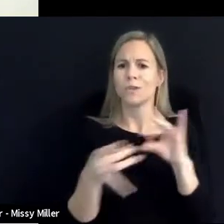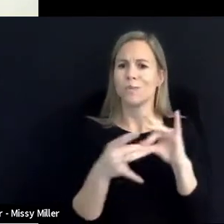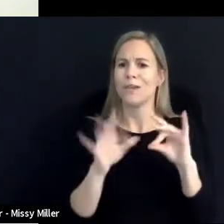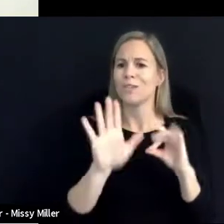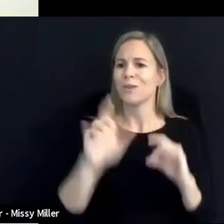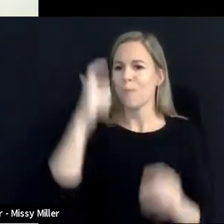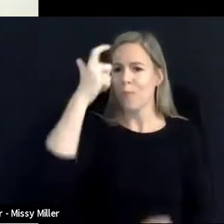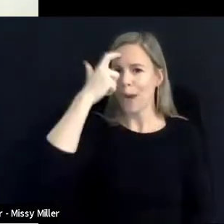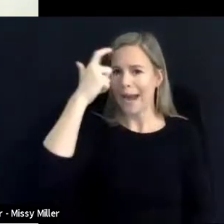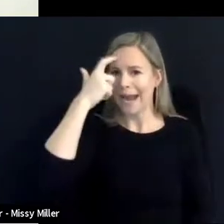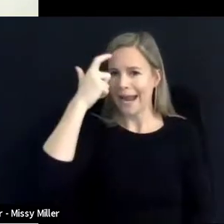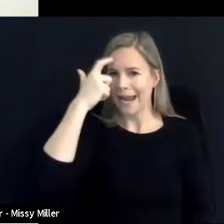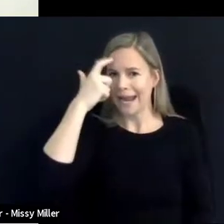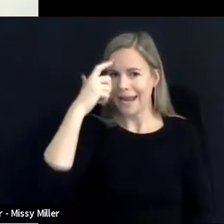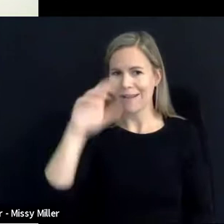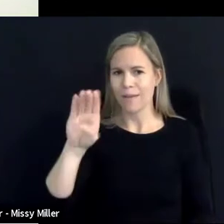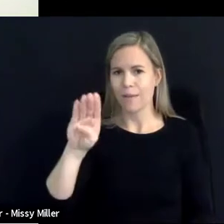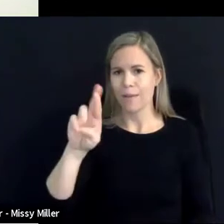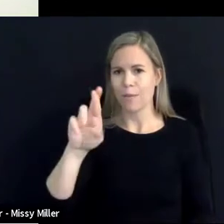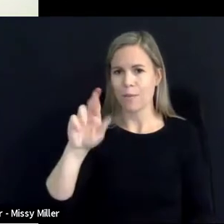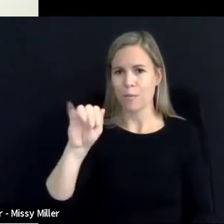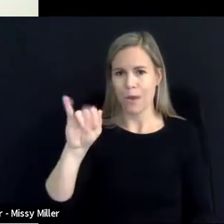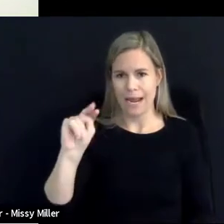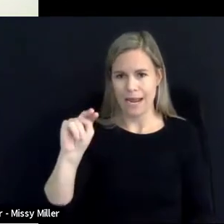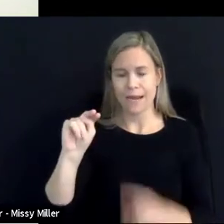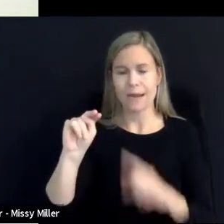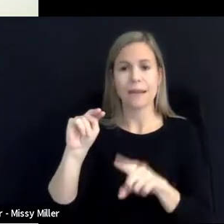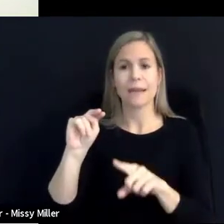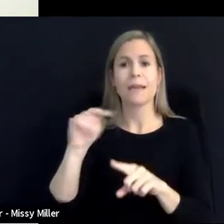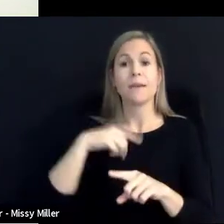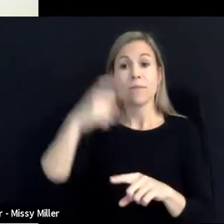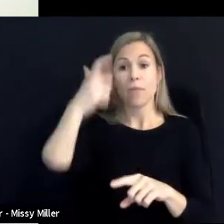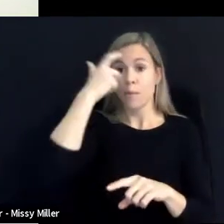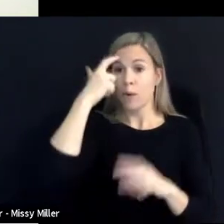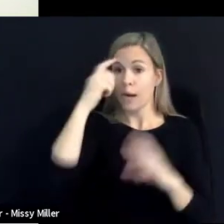you know, if the brain had no sensory systems